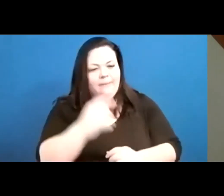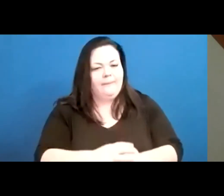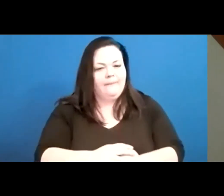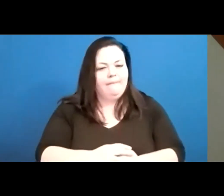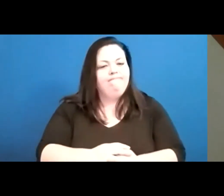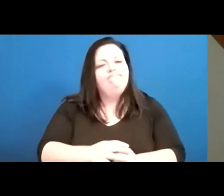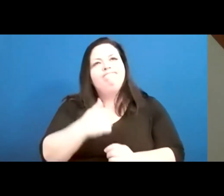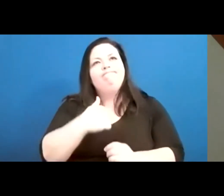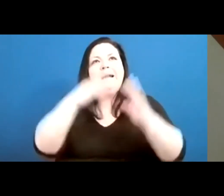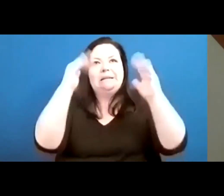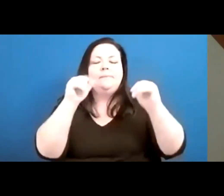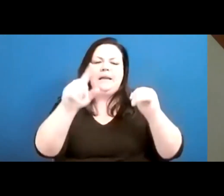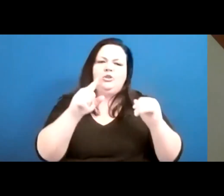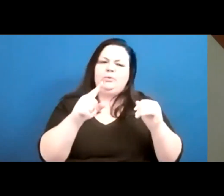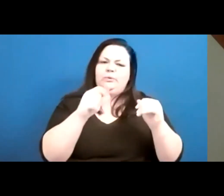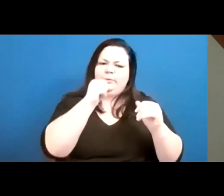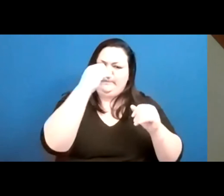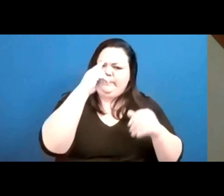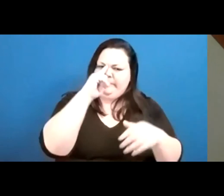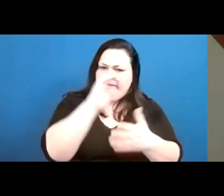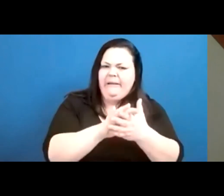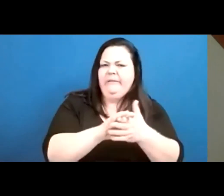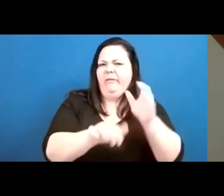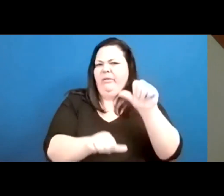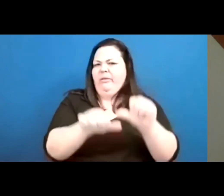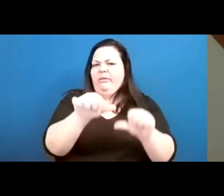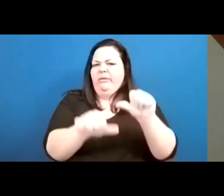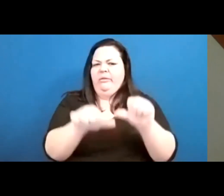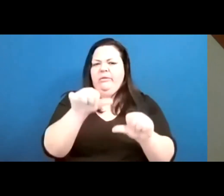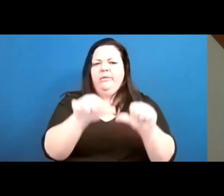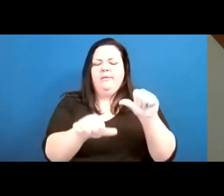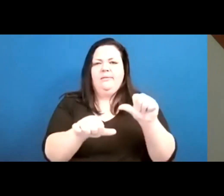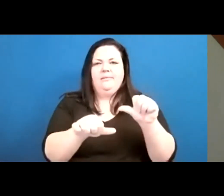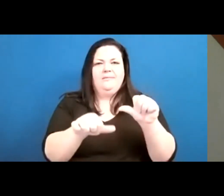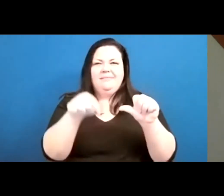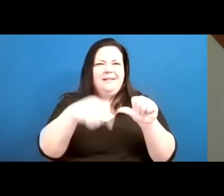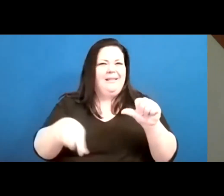your disbelief and so assure it./ none of this is on purpose/